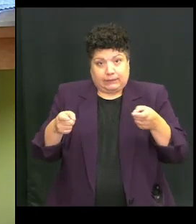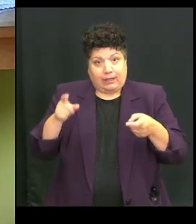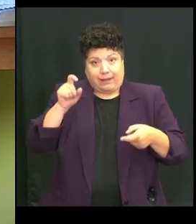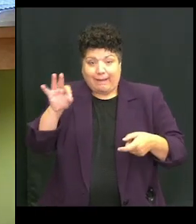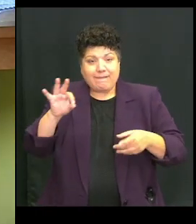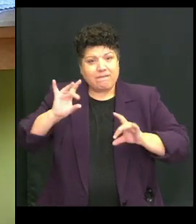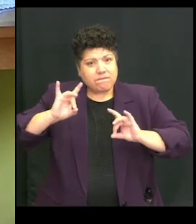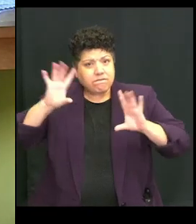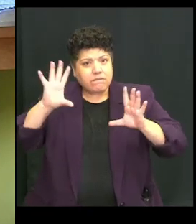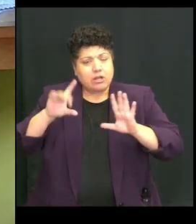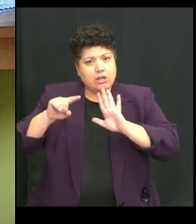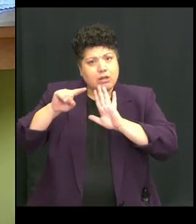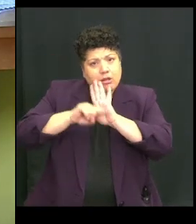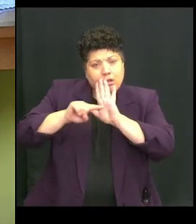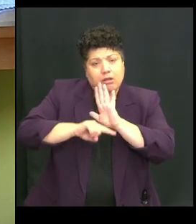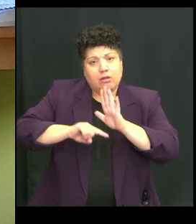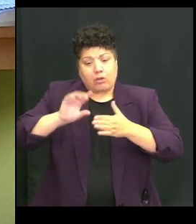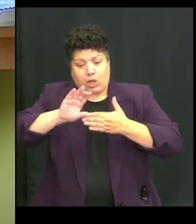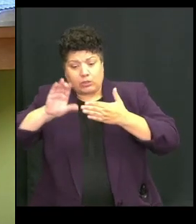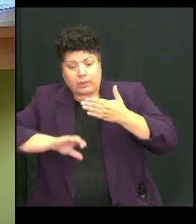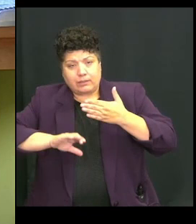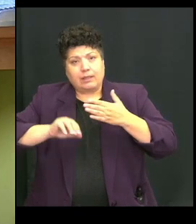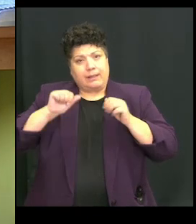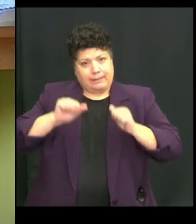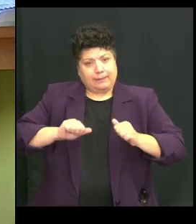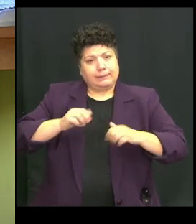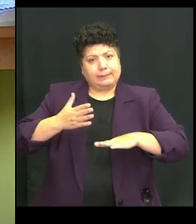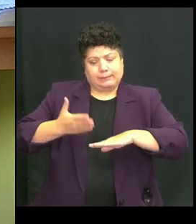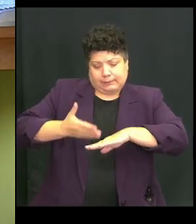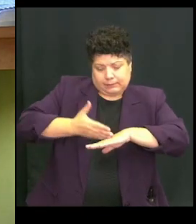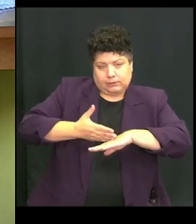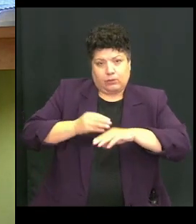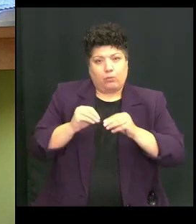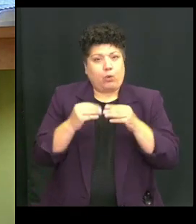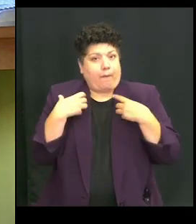We can do that better to make the process healthier, and more constructive.